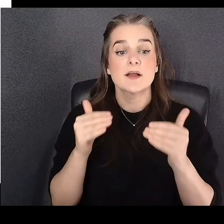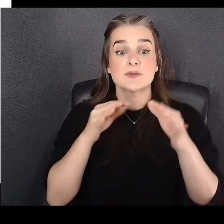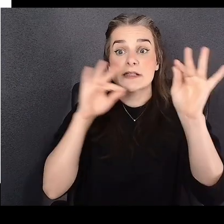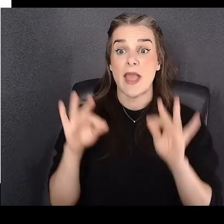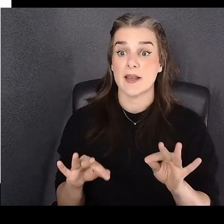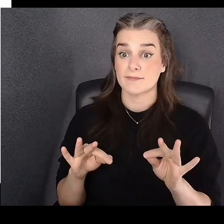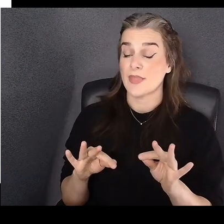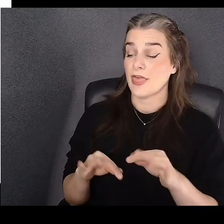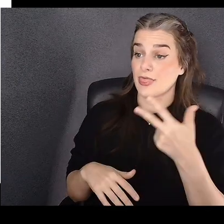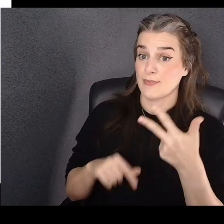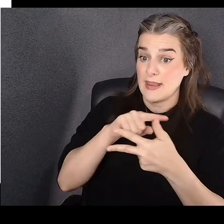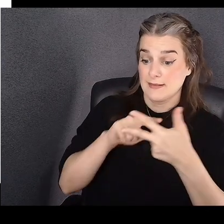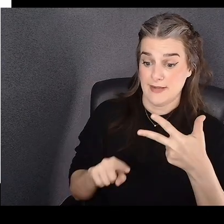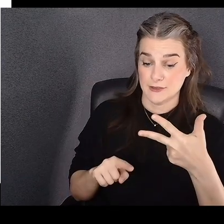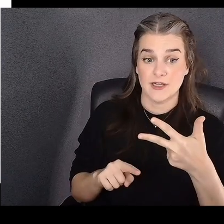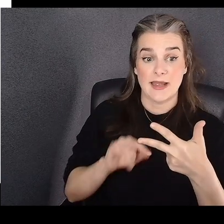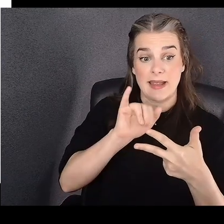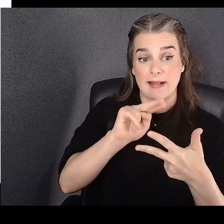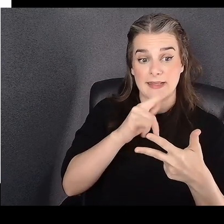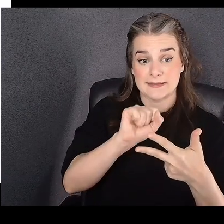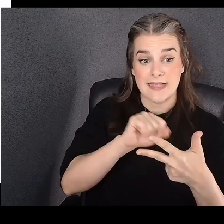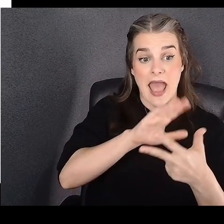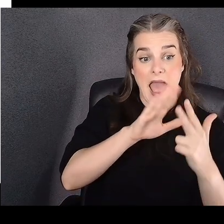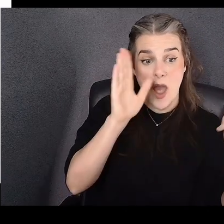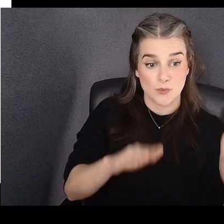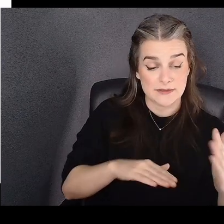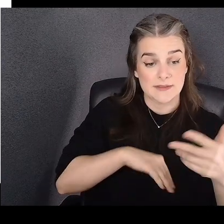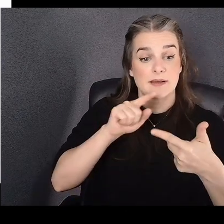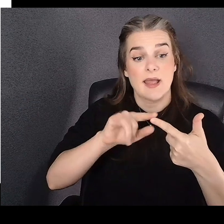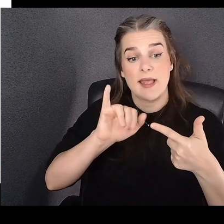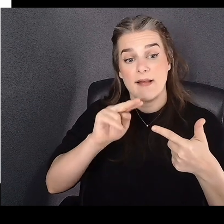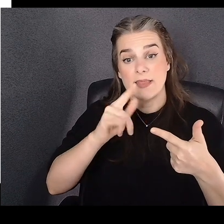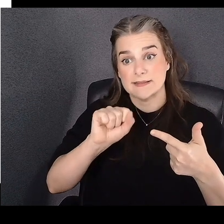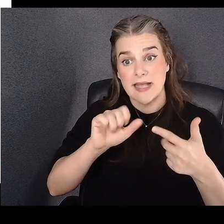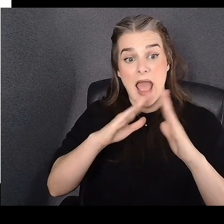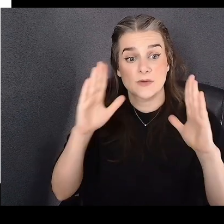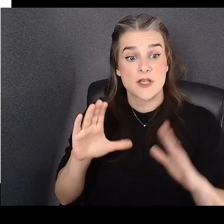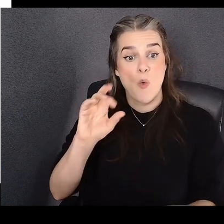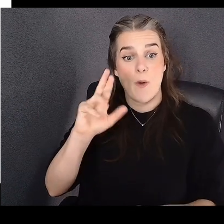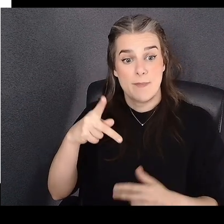And it's Inglis House, Inglis Housing Corporation, and then Inglis Community Services. So Inglis House, when we talk about it again,